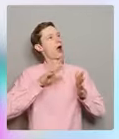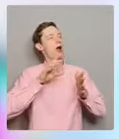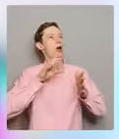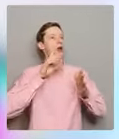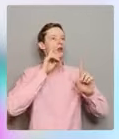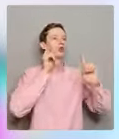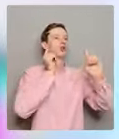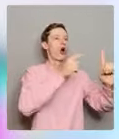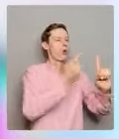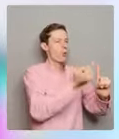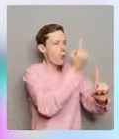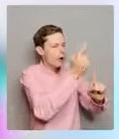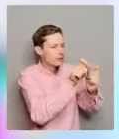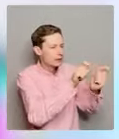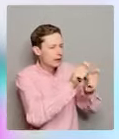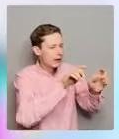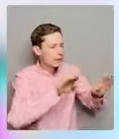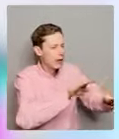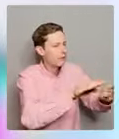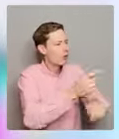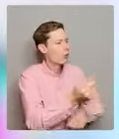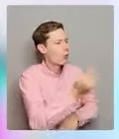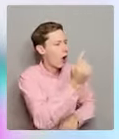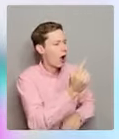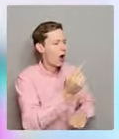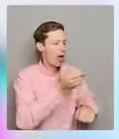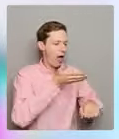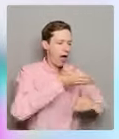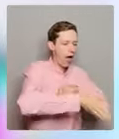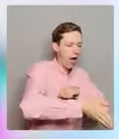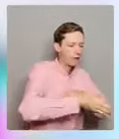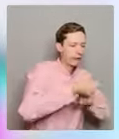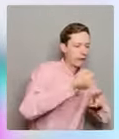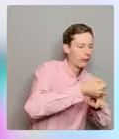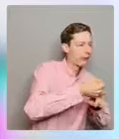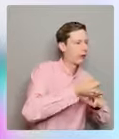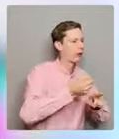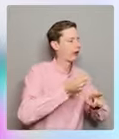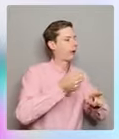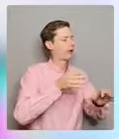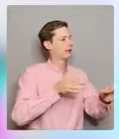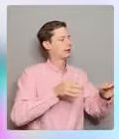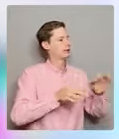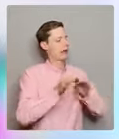a specific system or a behavior in the game that's simply fallout from the fundamental issue of limited mobility.